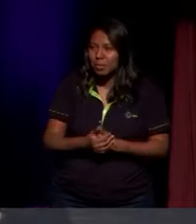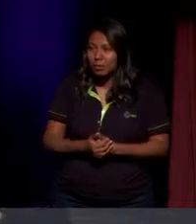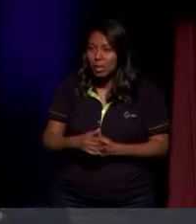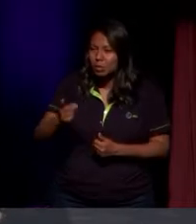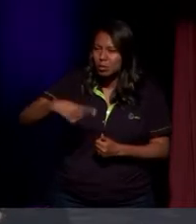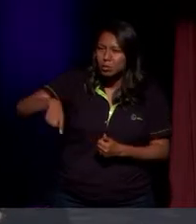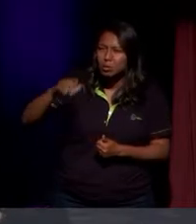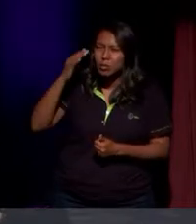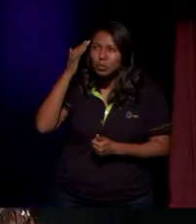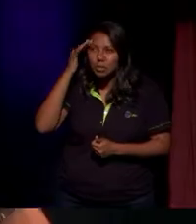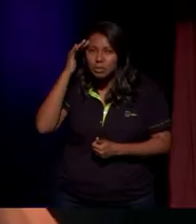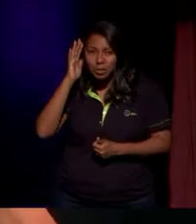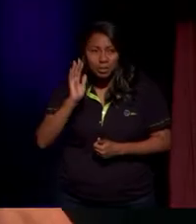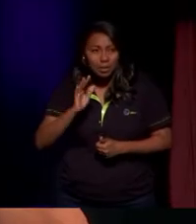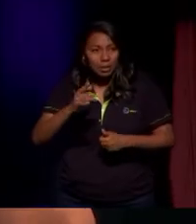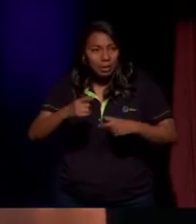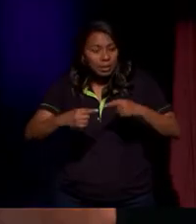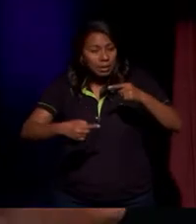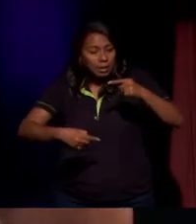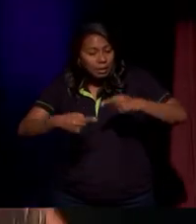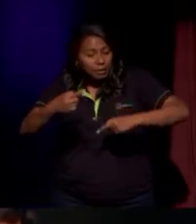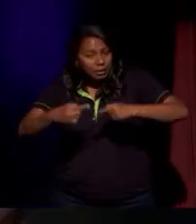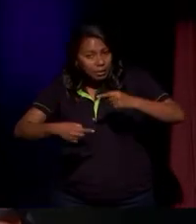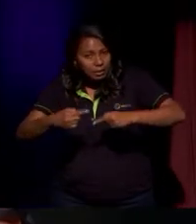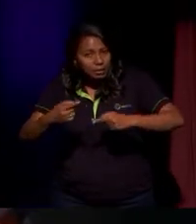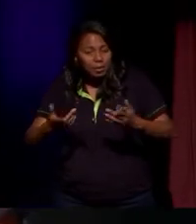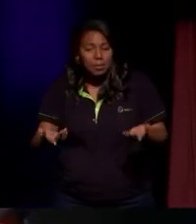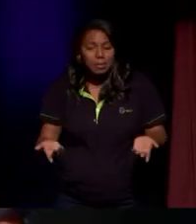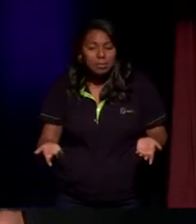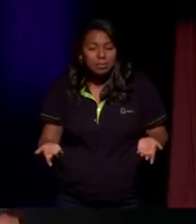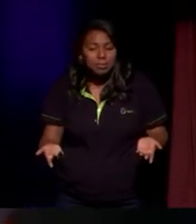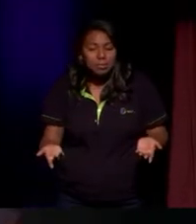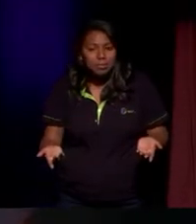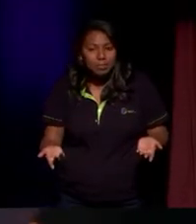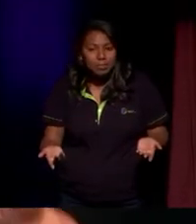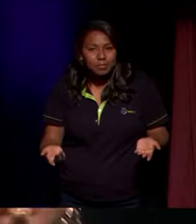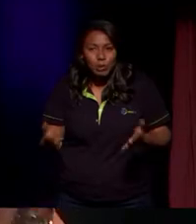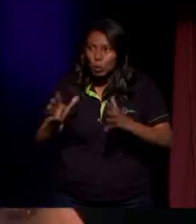The debate, it does not reach, roughly, all.